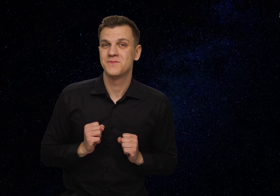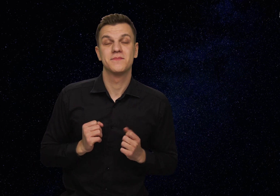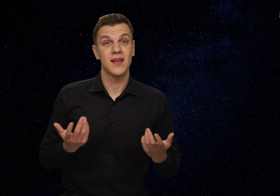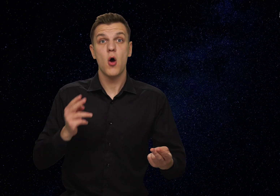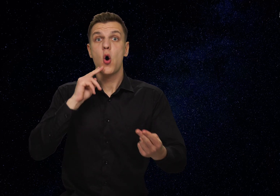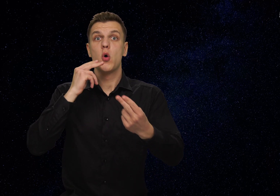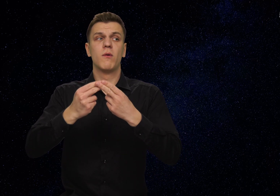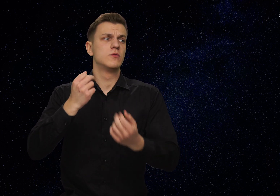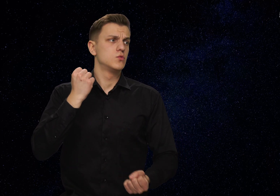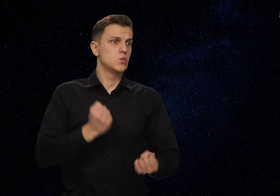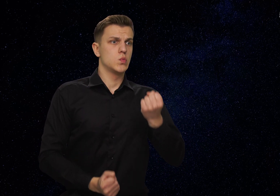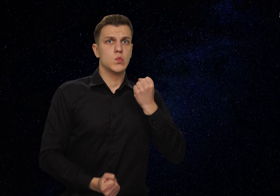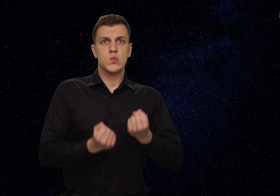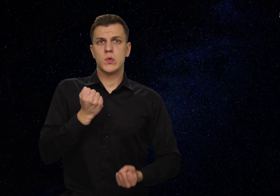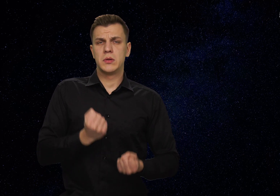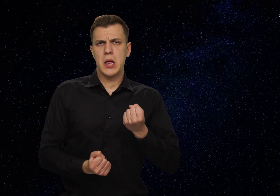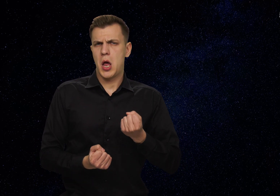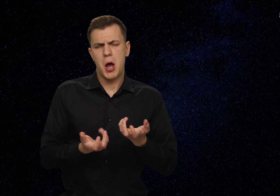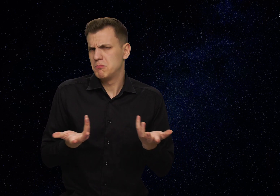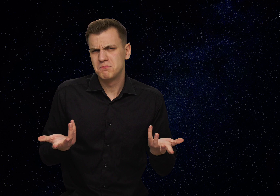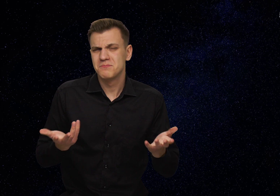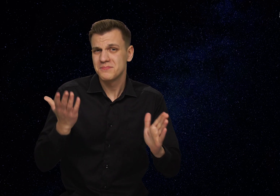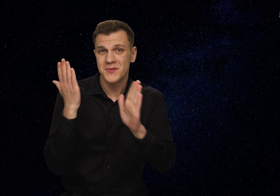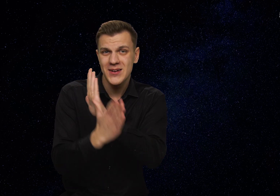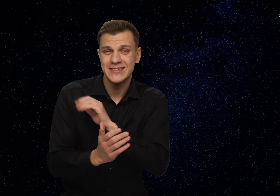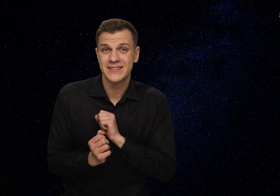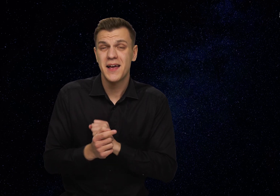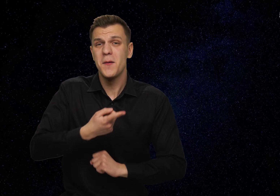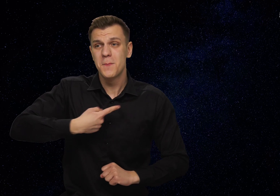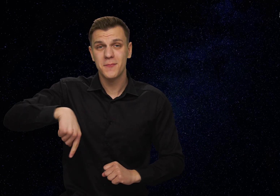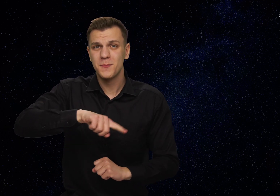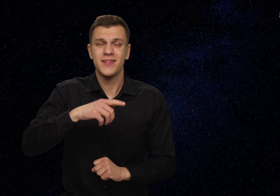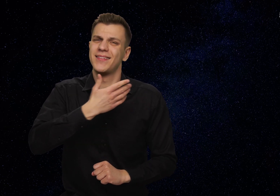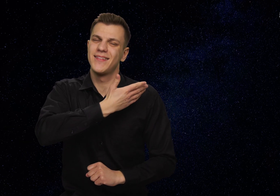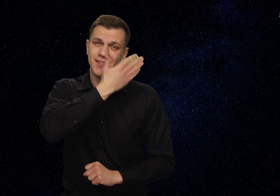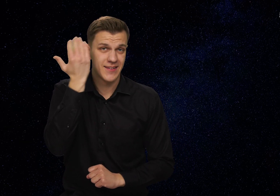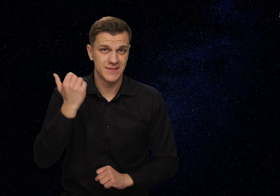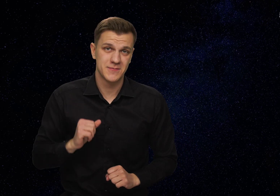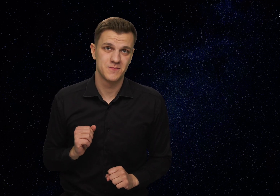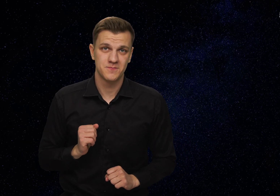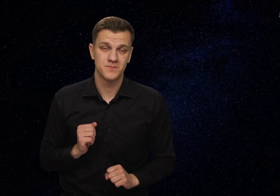To put it bluntly: we DON'T KNOW that.